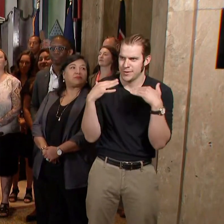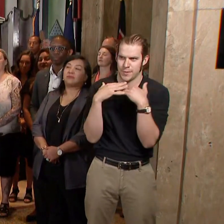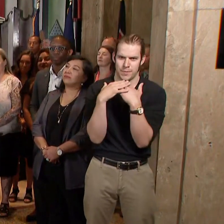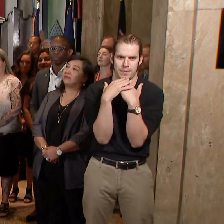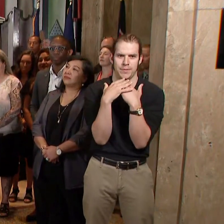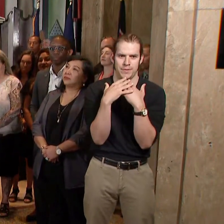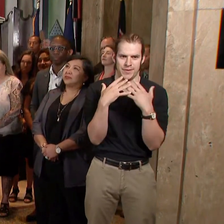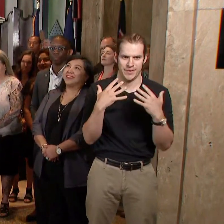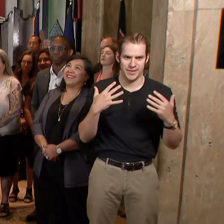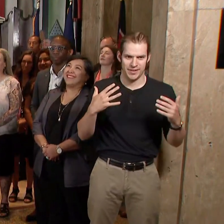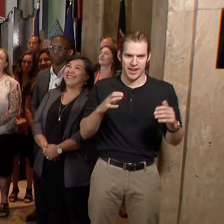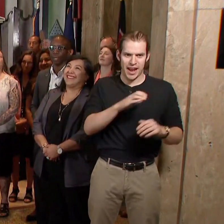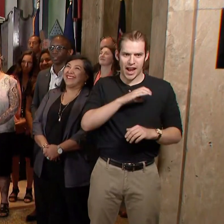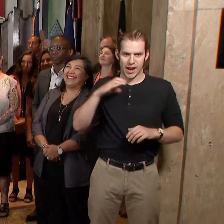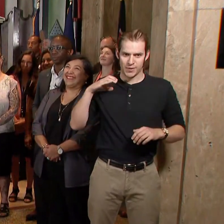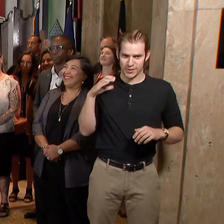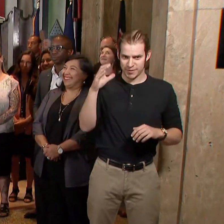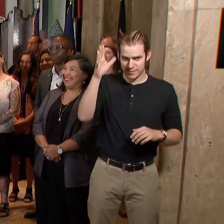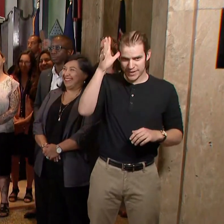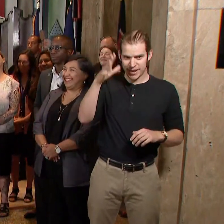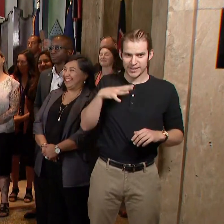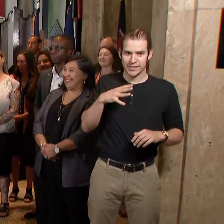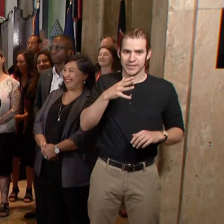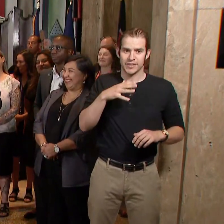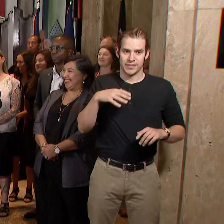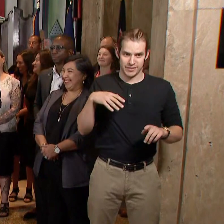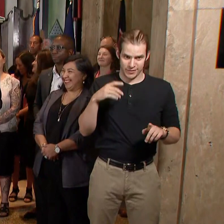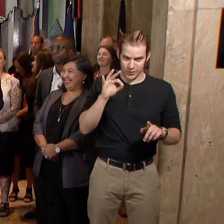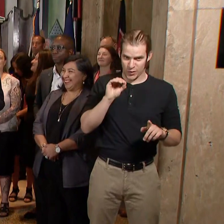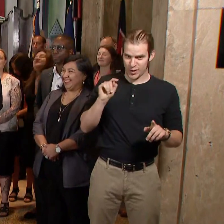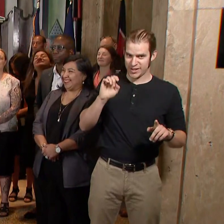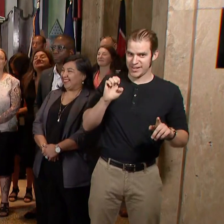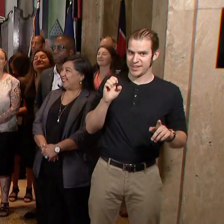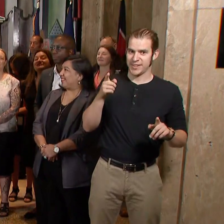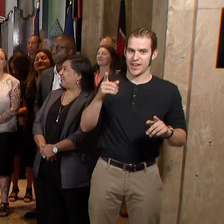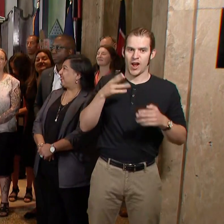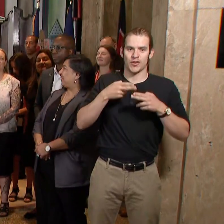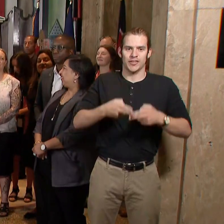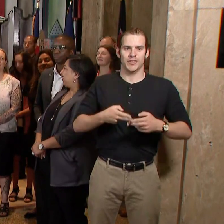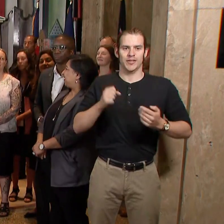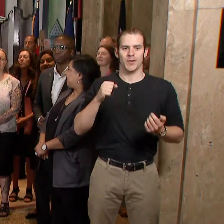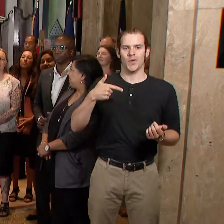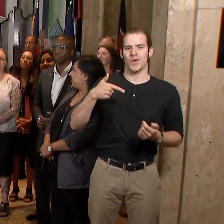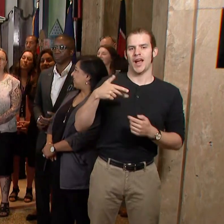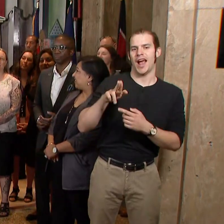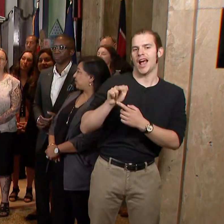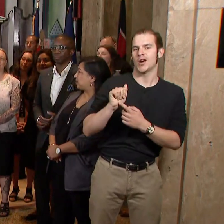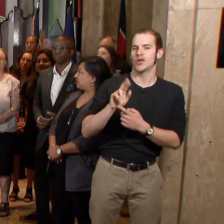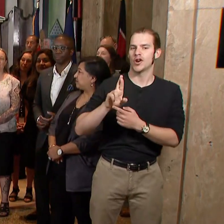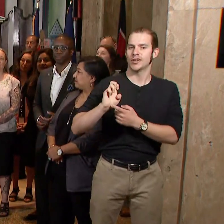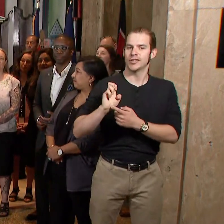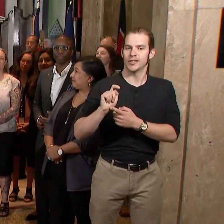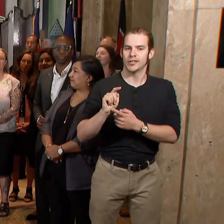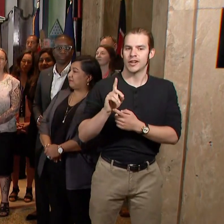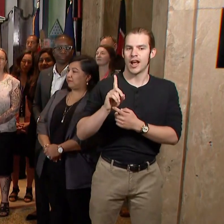is called the Square Tunda. Apparently, it is not actually a Rotunda, but honored to be here together. Thank you so much for joining us.